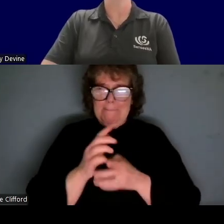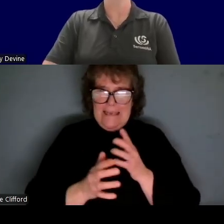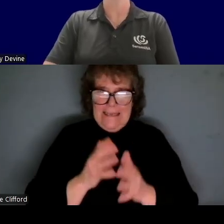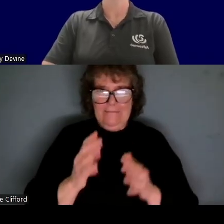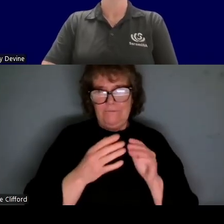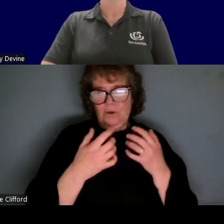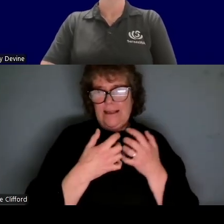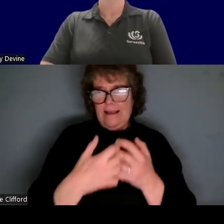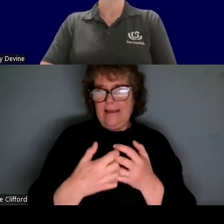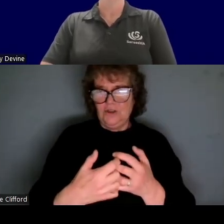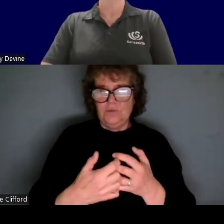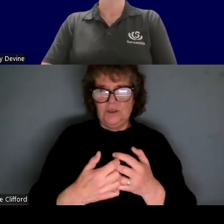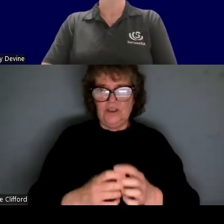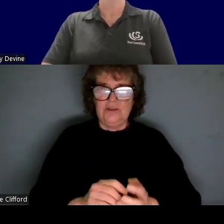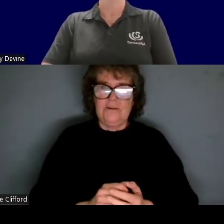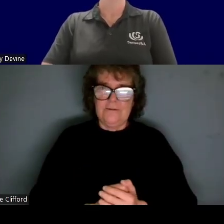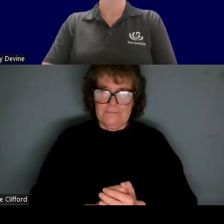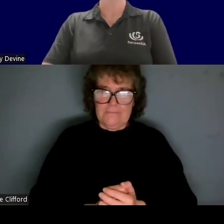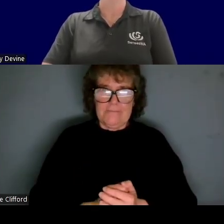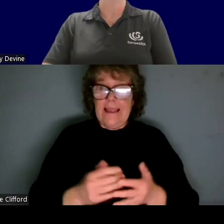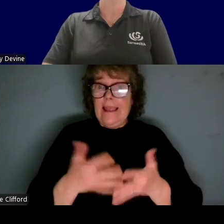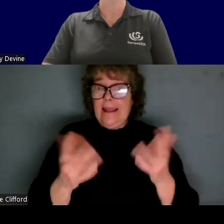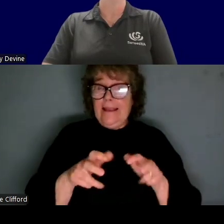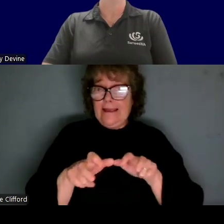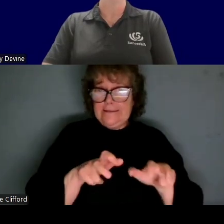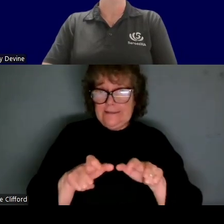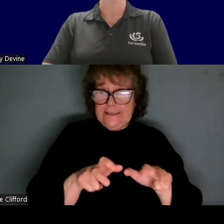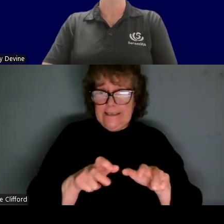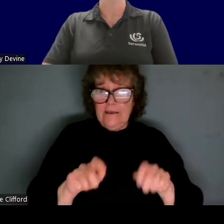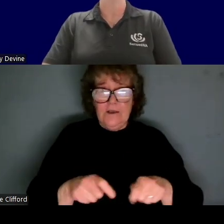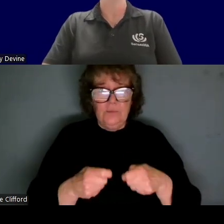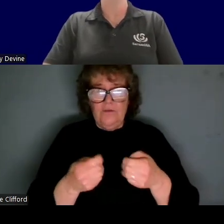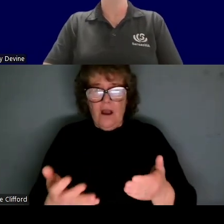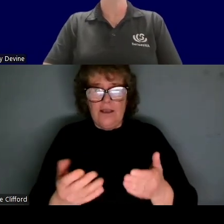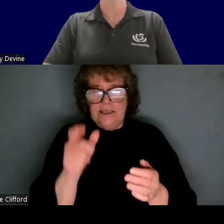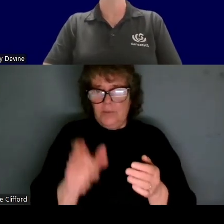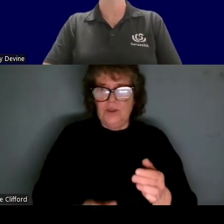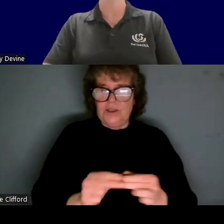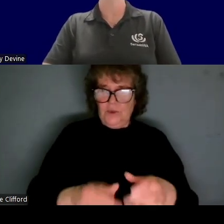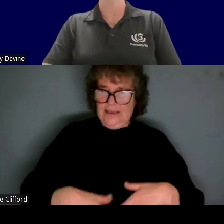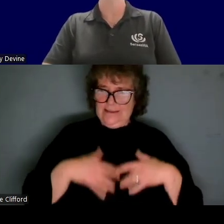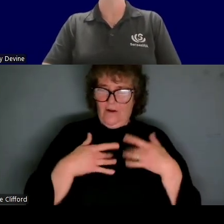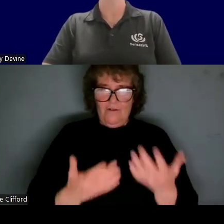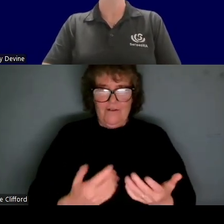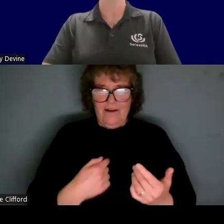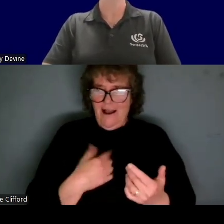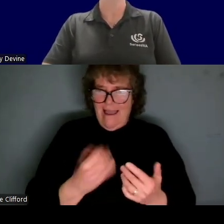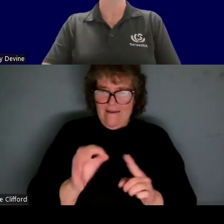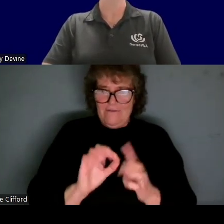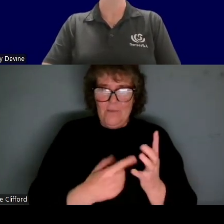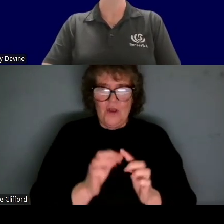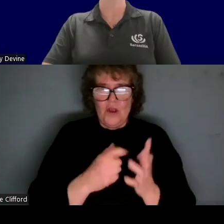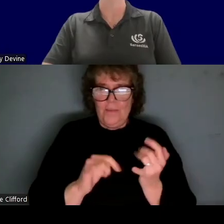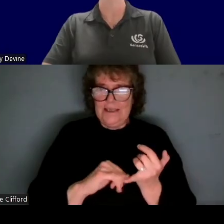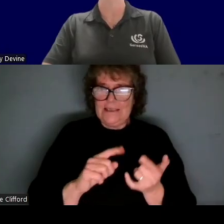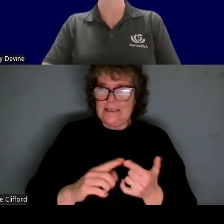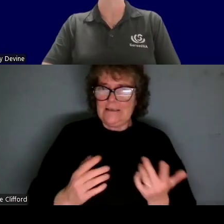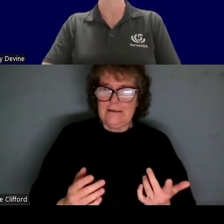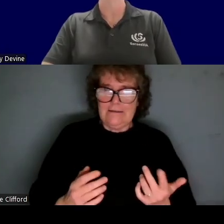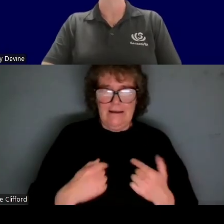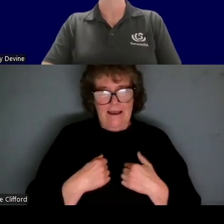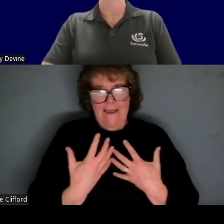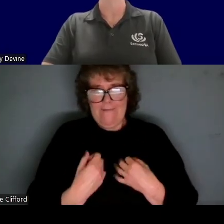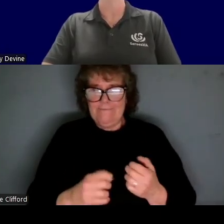So this is any activity that provides someone a sense of purpose, it solidifies their identity